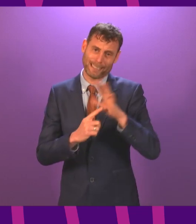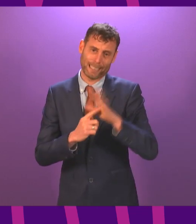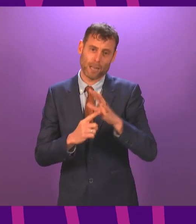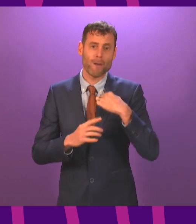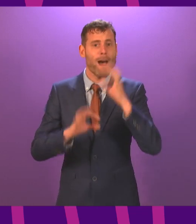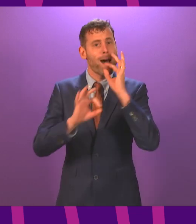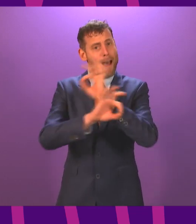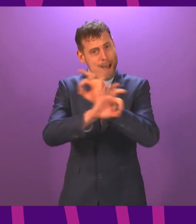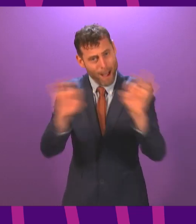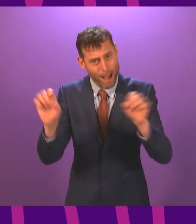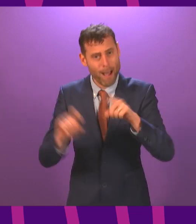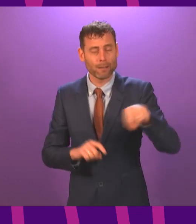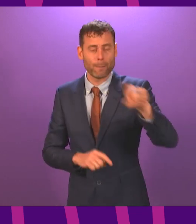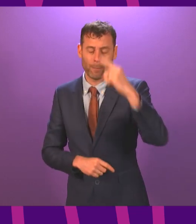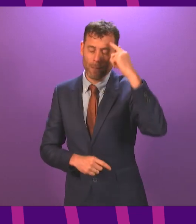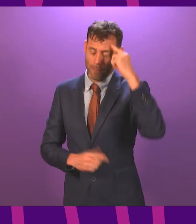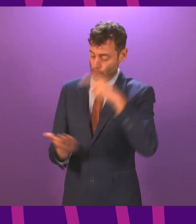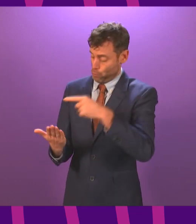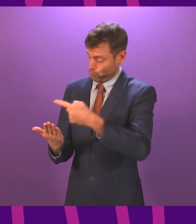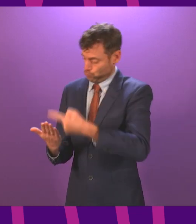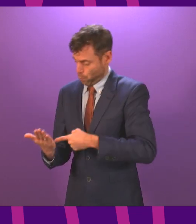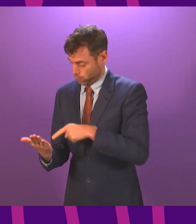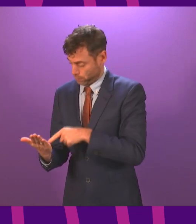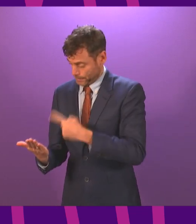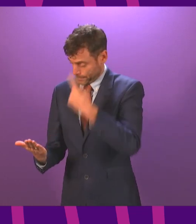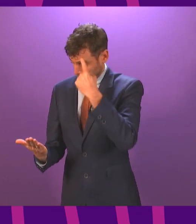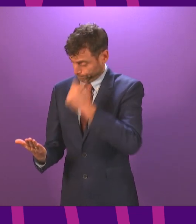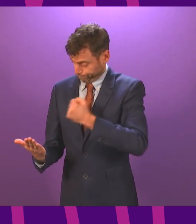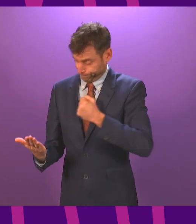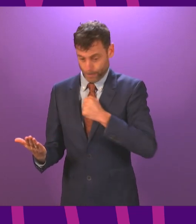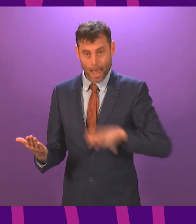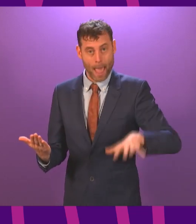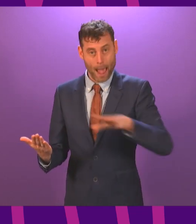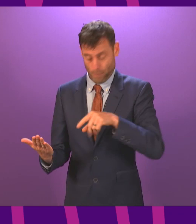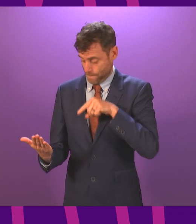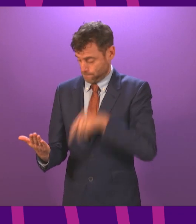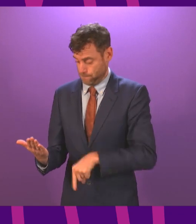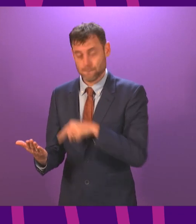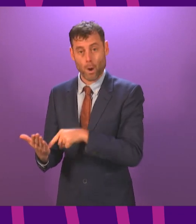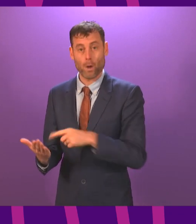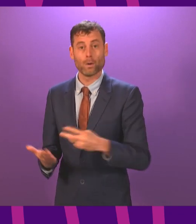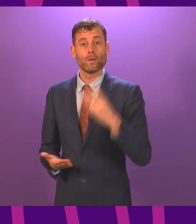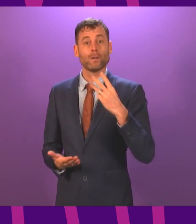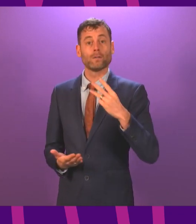can do that. I ask for continued compliance in the weeks ahead. Outside of the three island